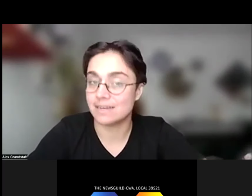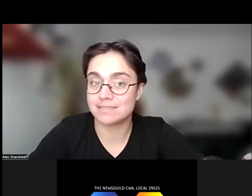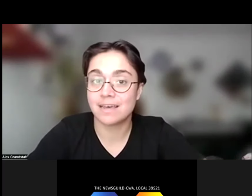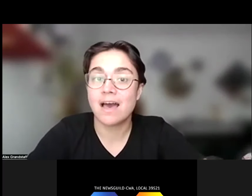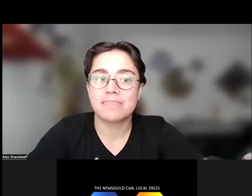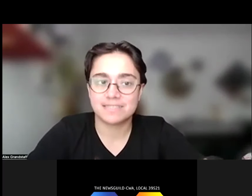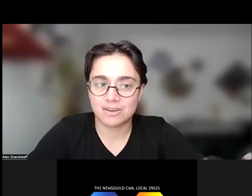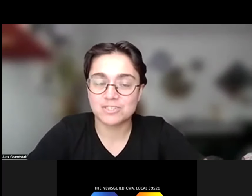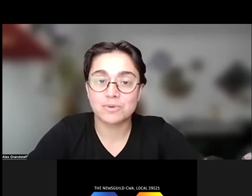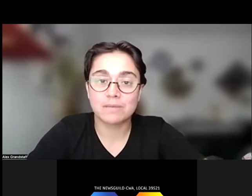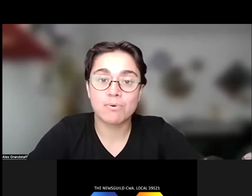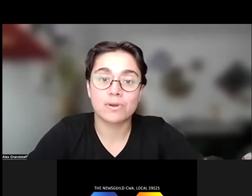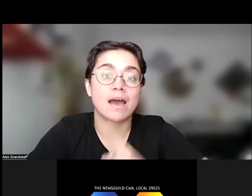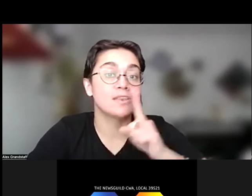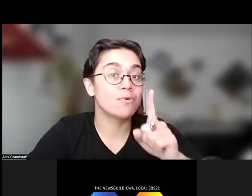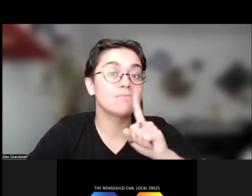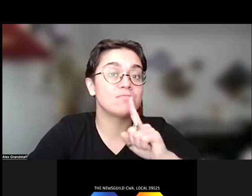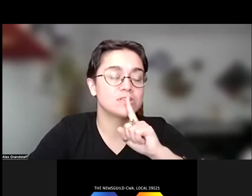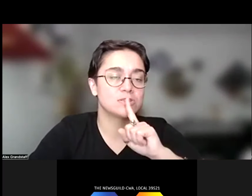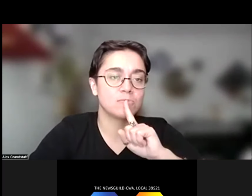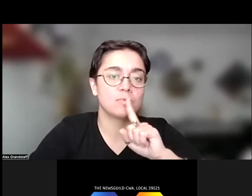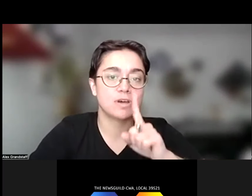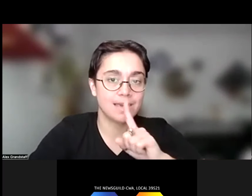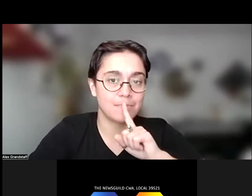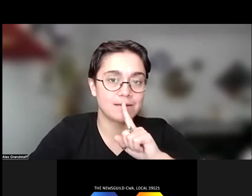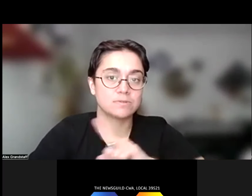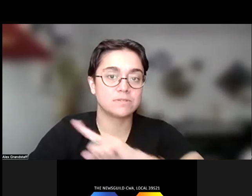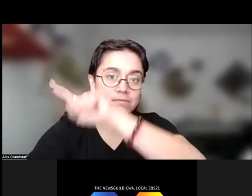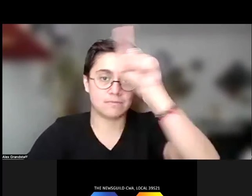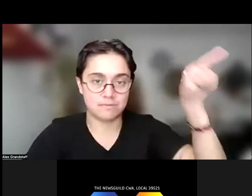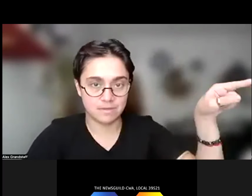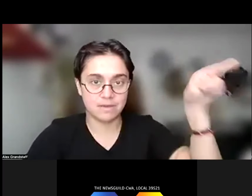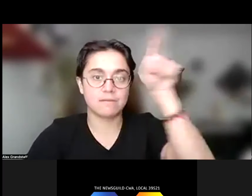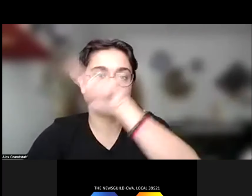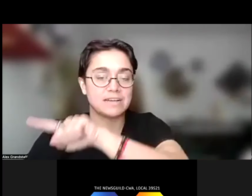involved with work organizations like ASAN, are doing with action alert is great. A local